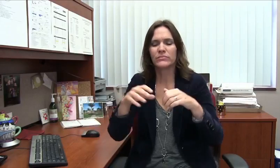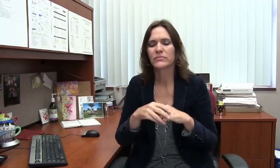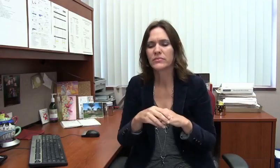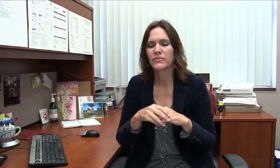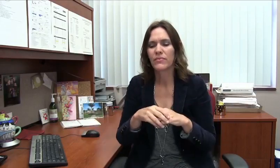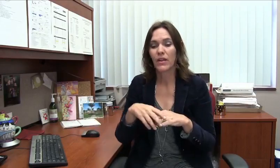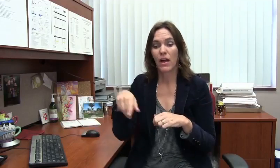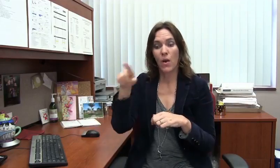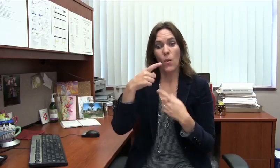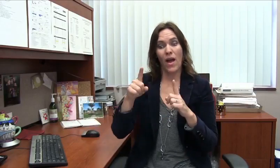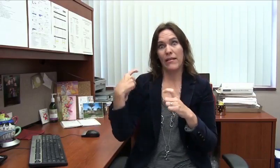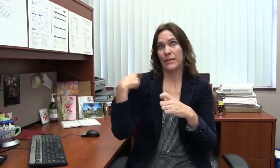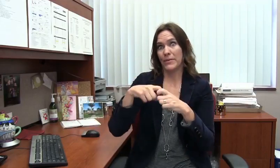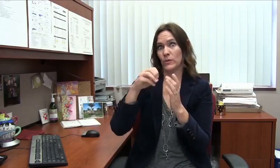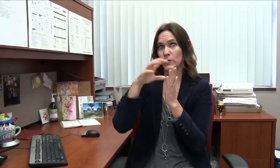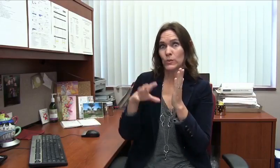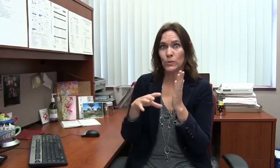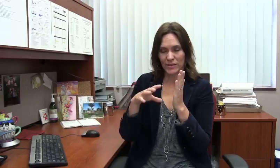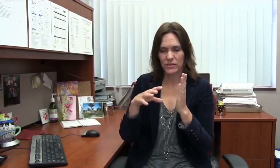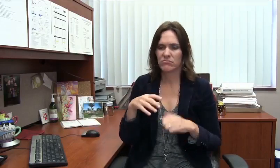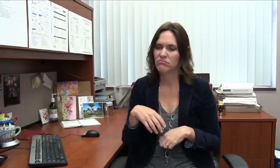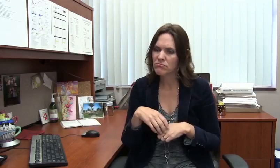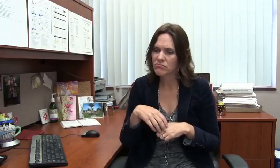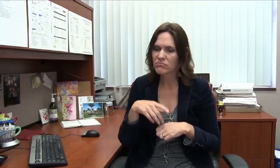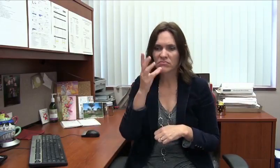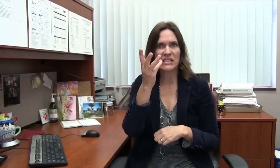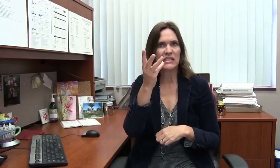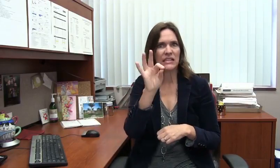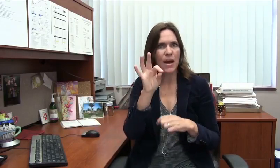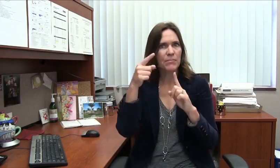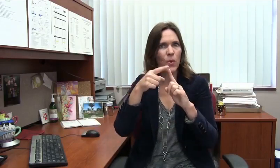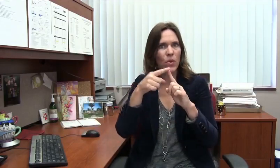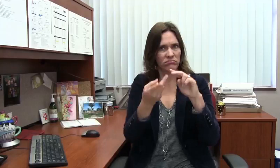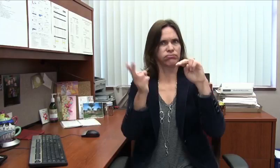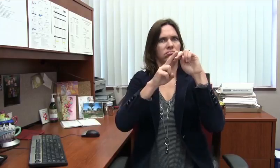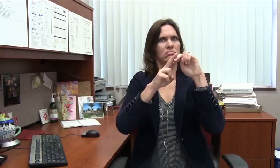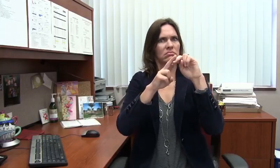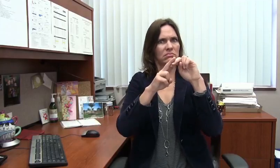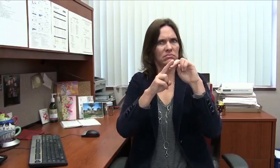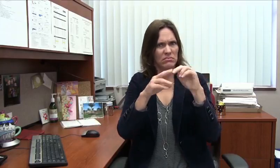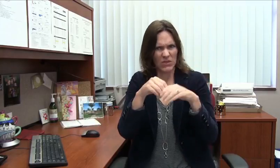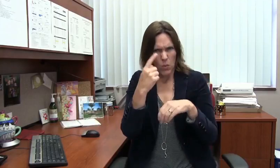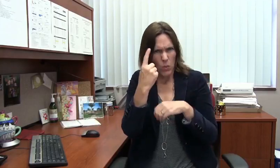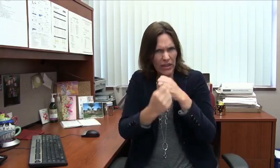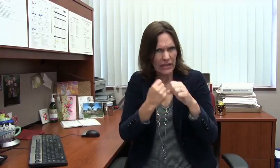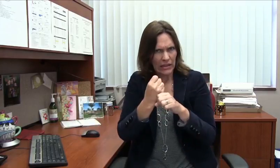For our Hispanic students, on the other hand, the average gain was 69 points over one year!